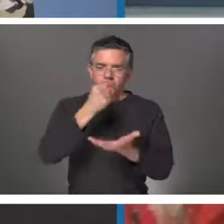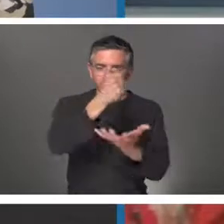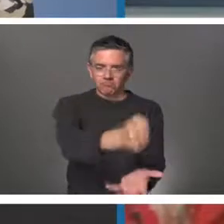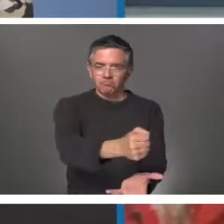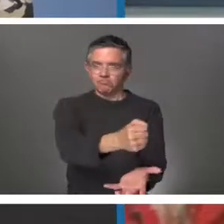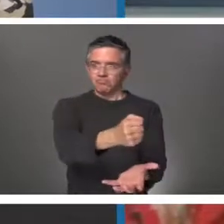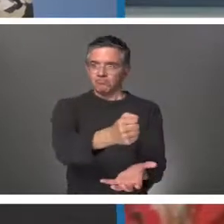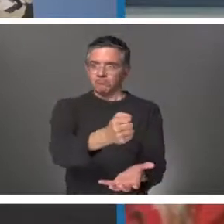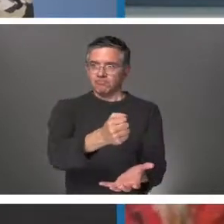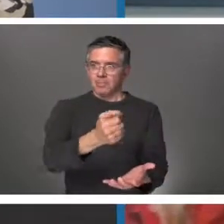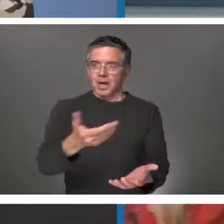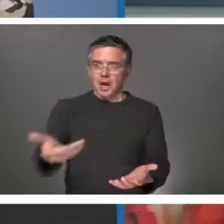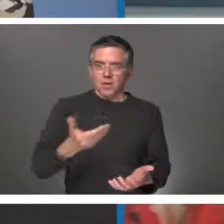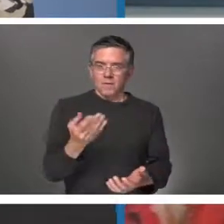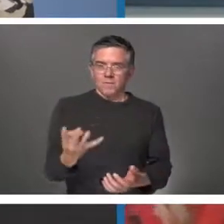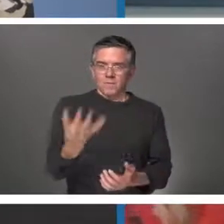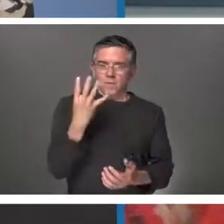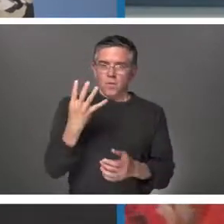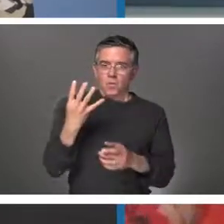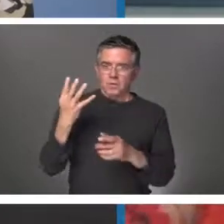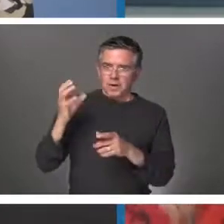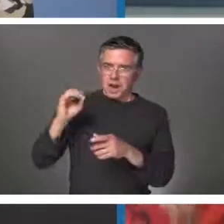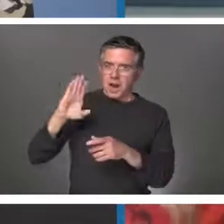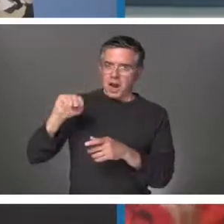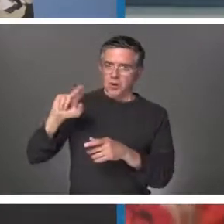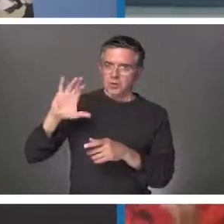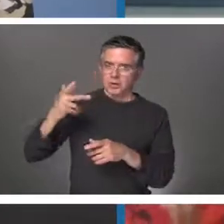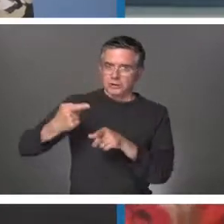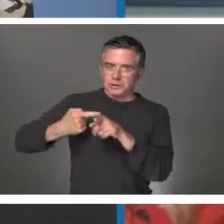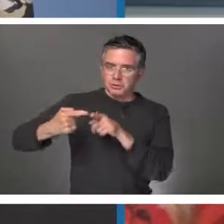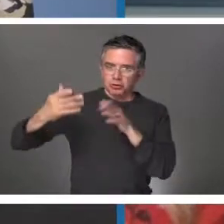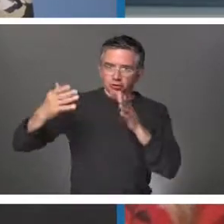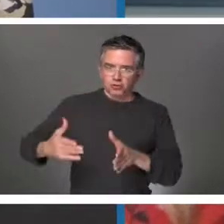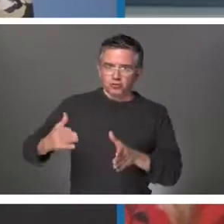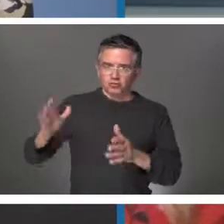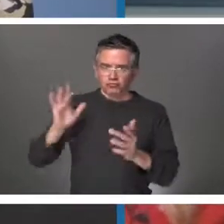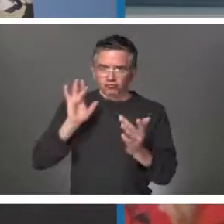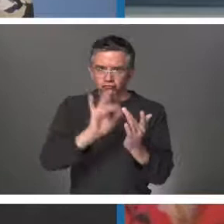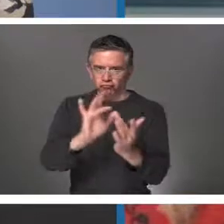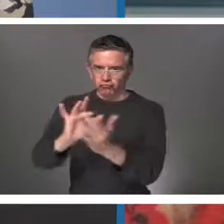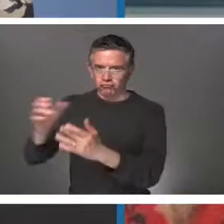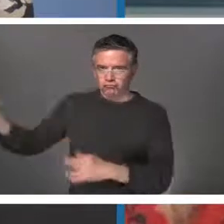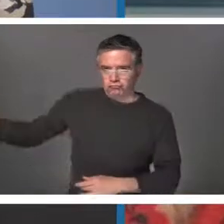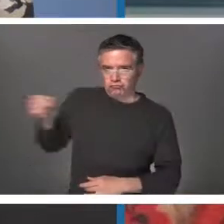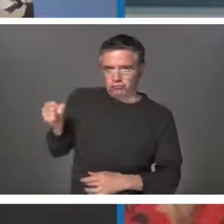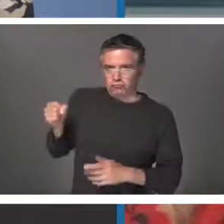to target some of those specialized populations, doing that targeted outreach, and getting the word out